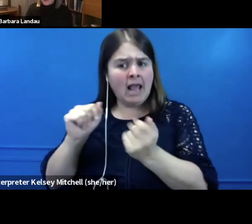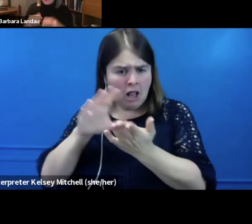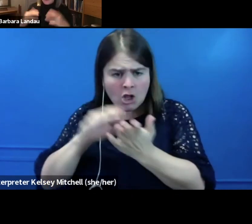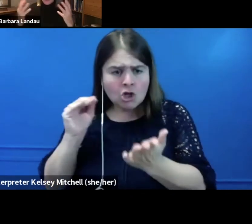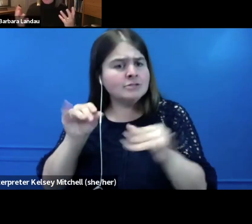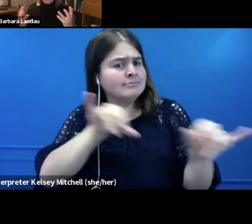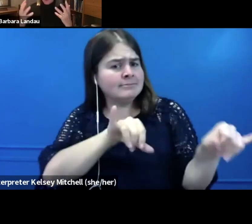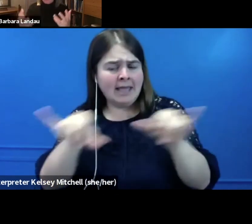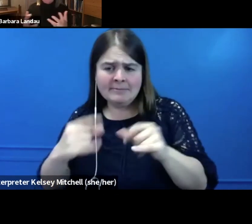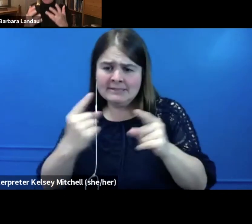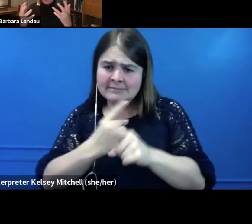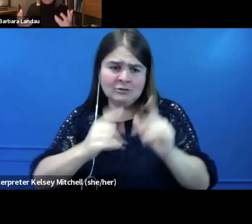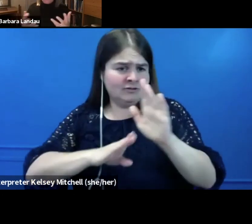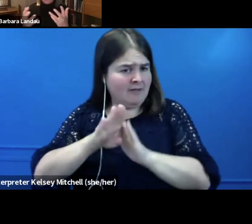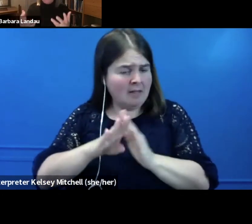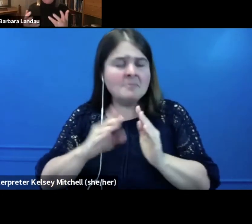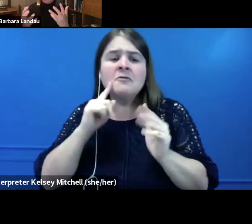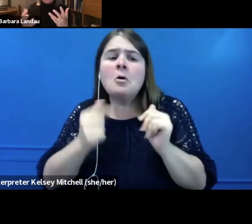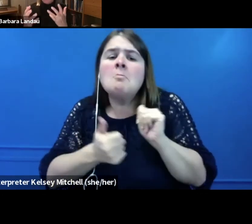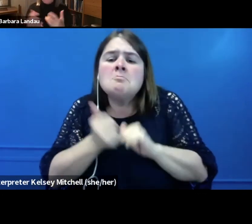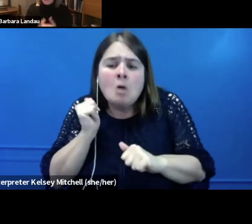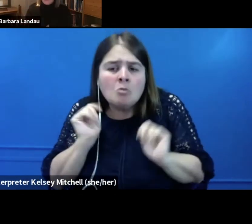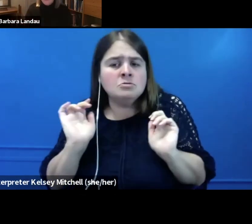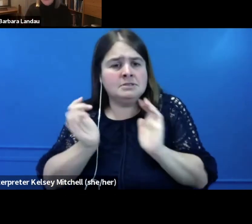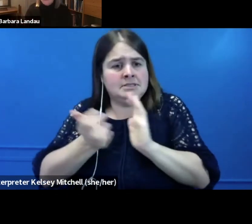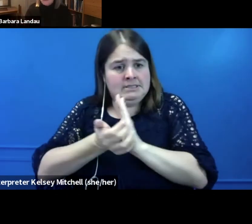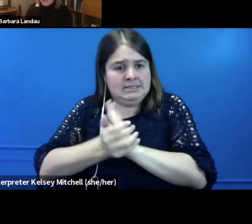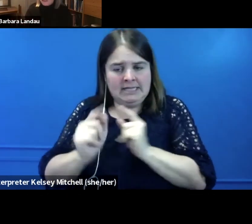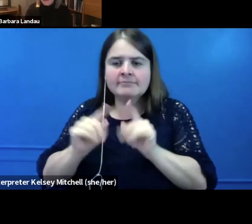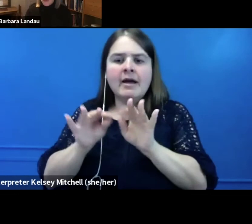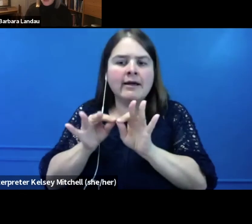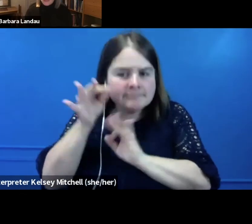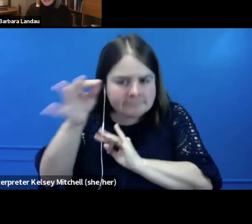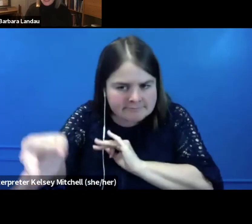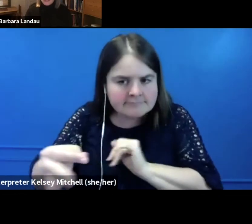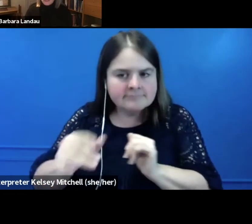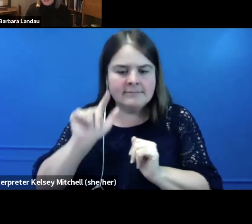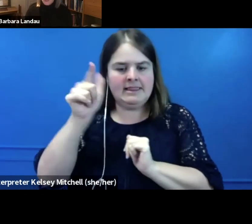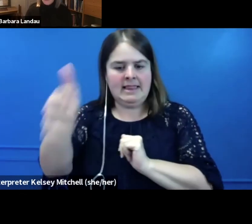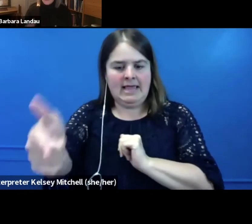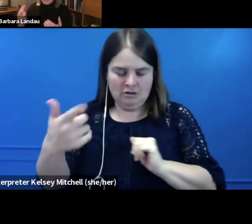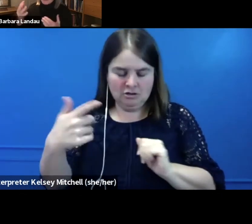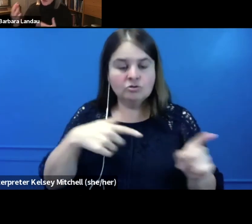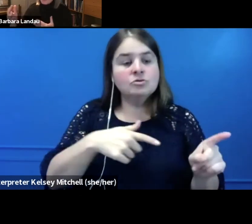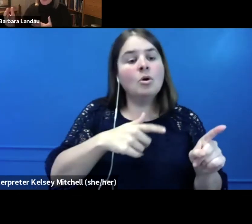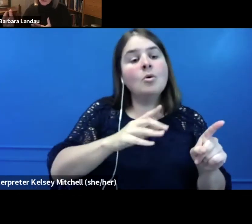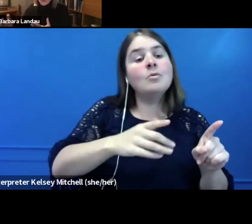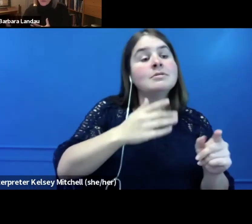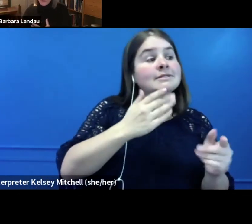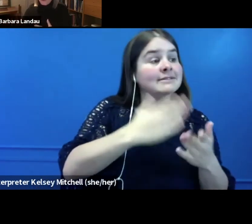old observing all of the internal details of that cognitive representation